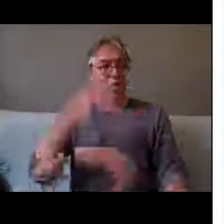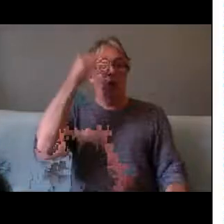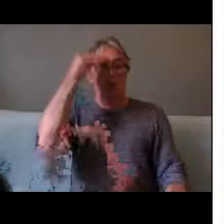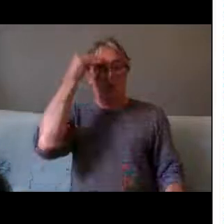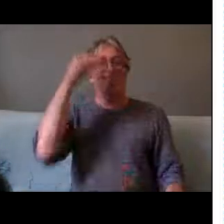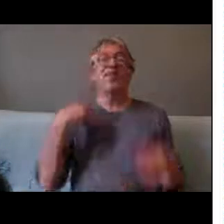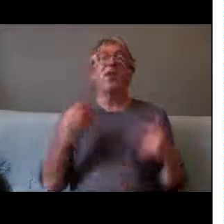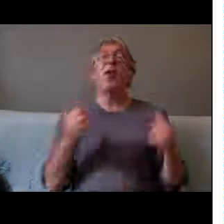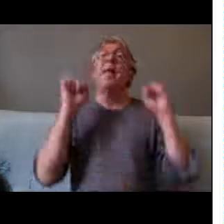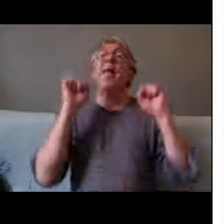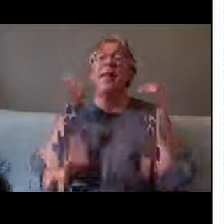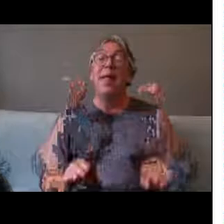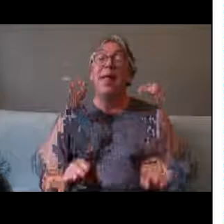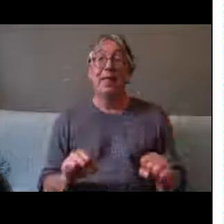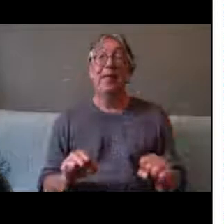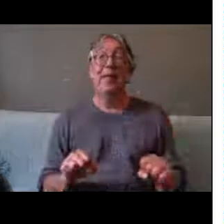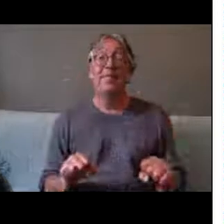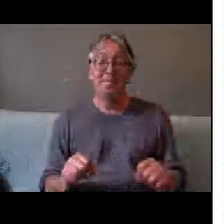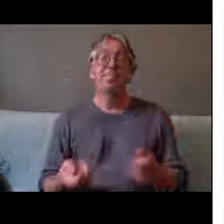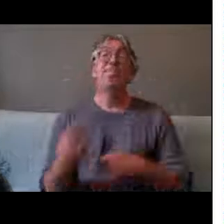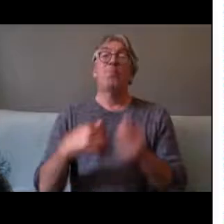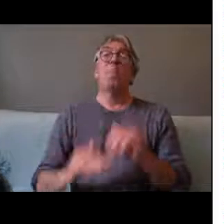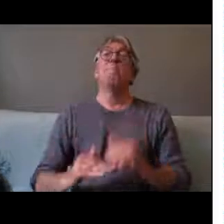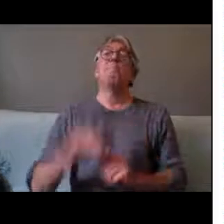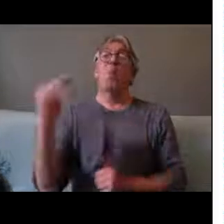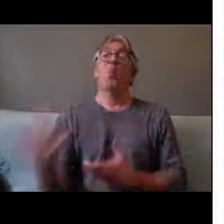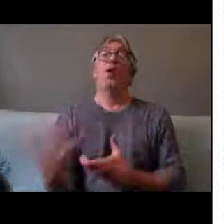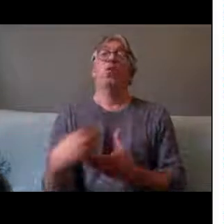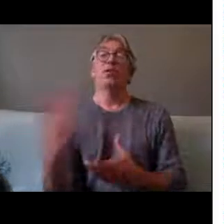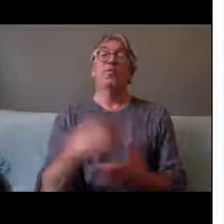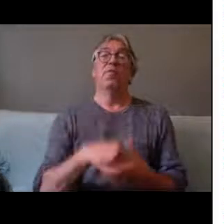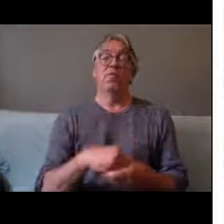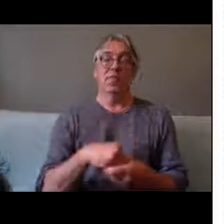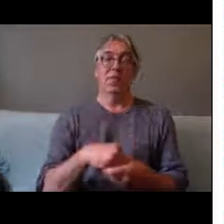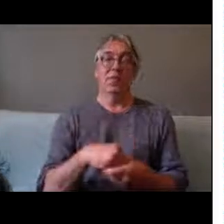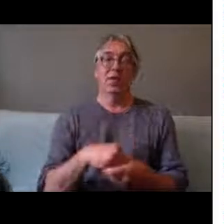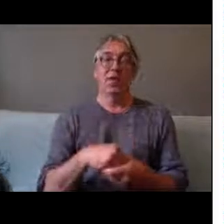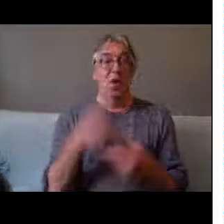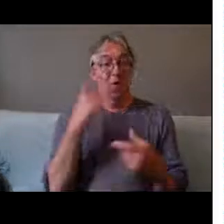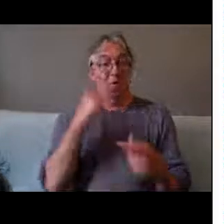not just for our partners but for us as a development organisation.